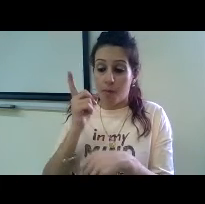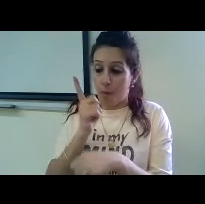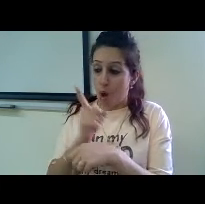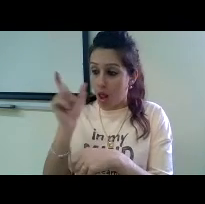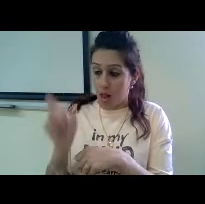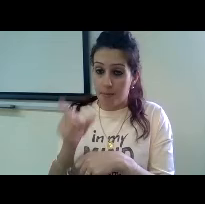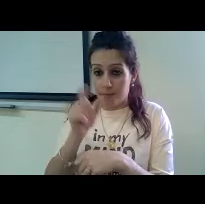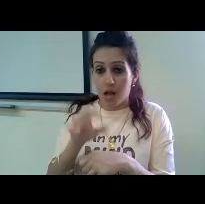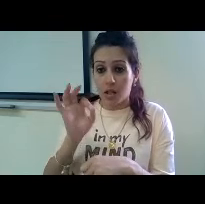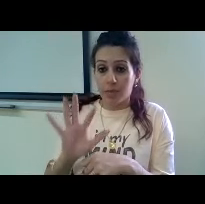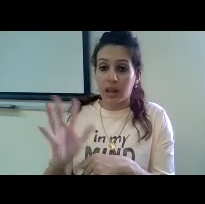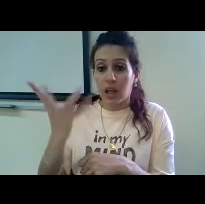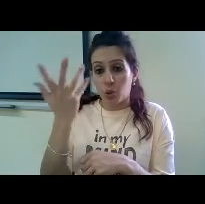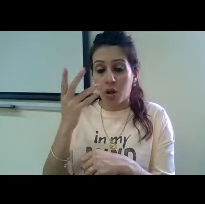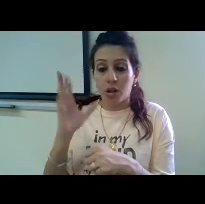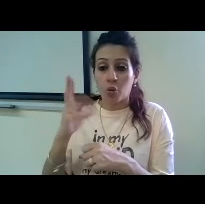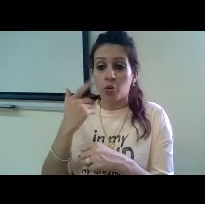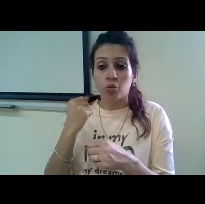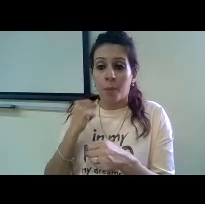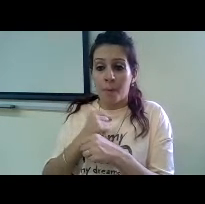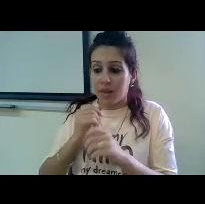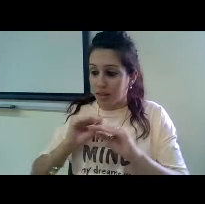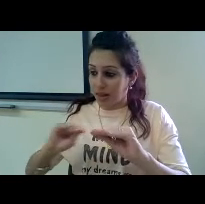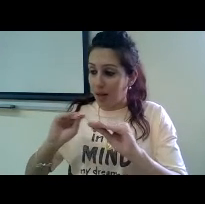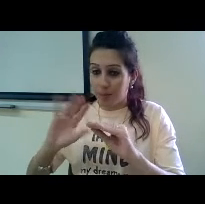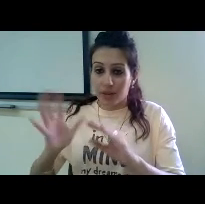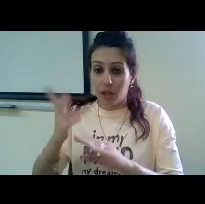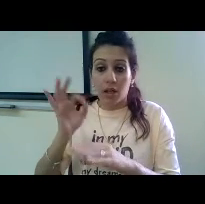have also a support network because sometimes it belongs to different ministry.